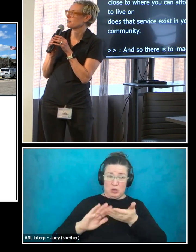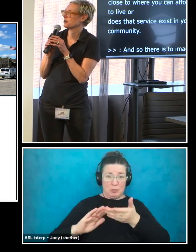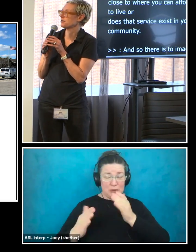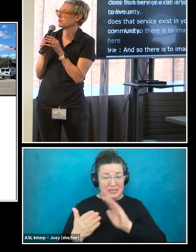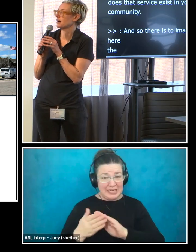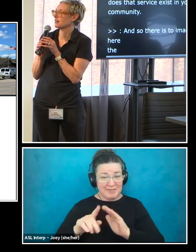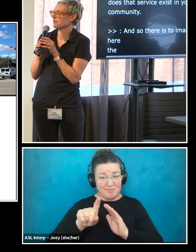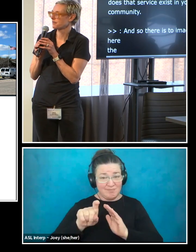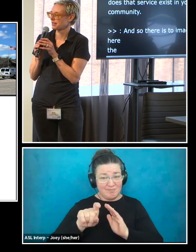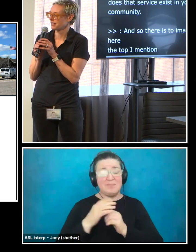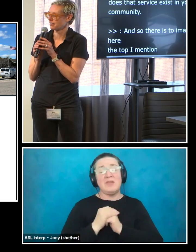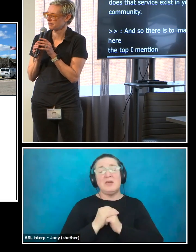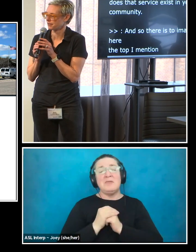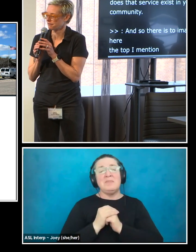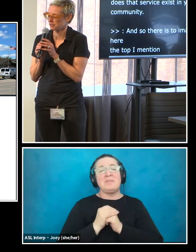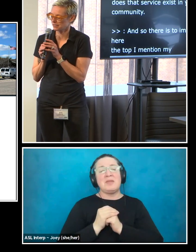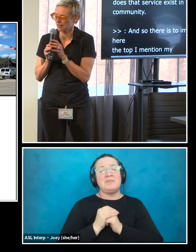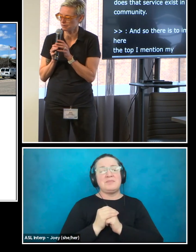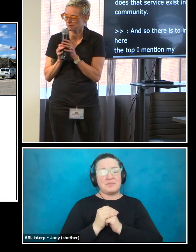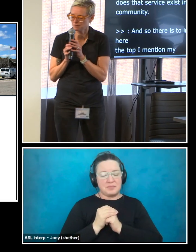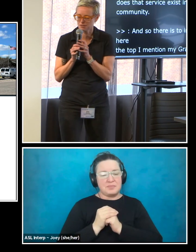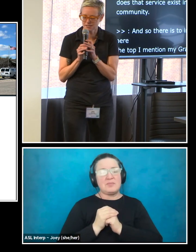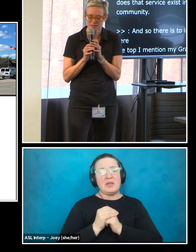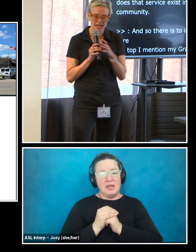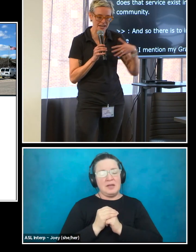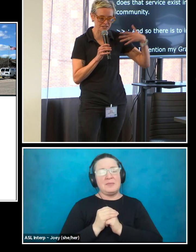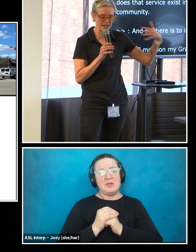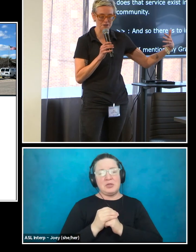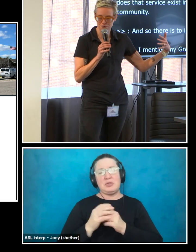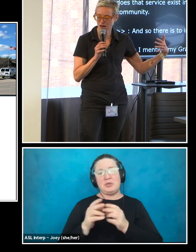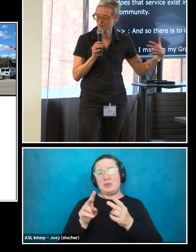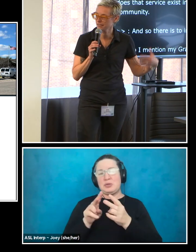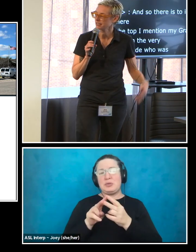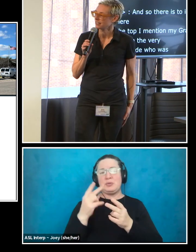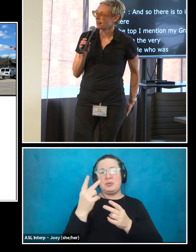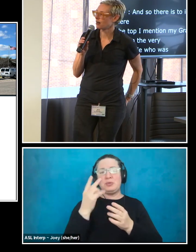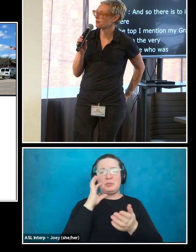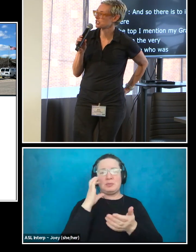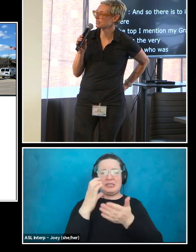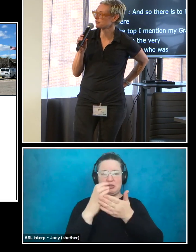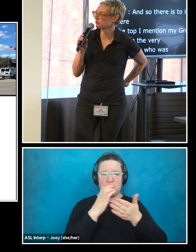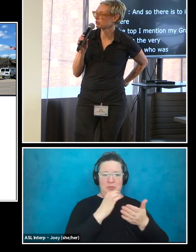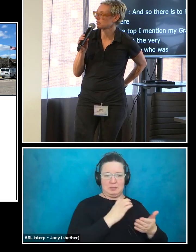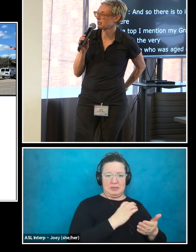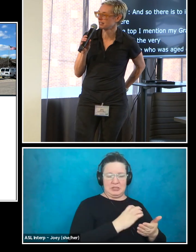um who uh and on the very first slide who was aged out of driving. Um she lived in a rural community